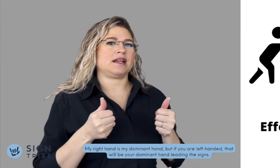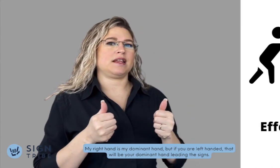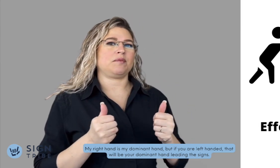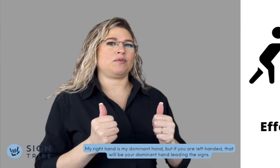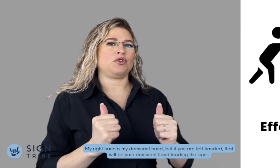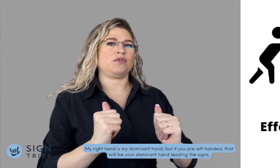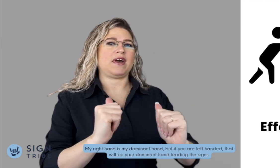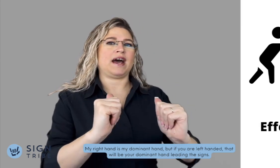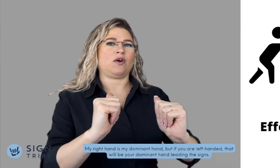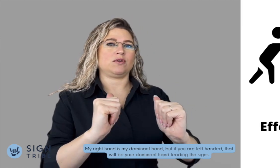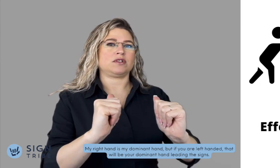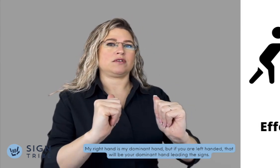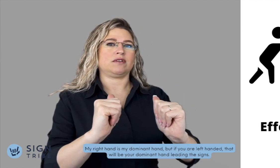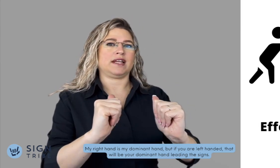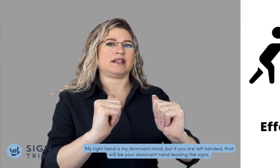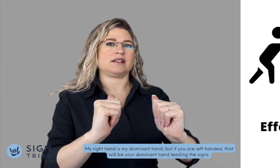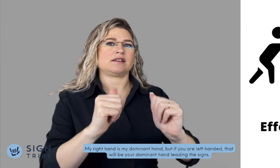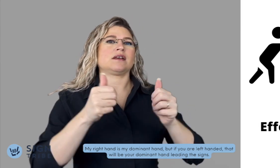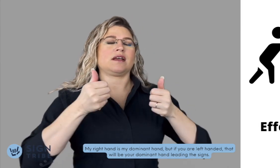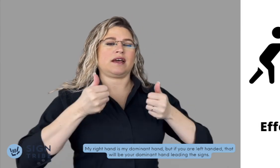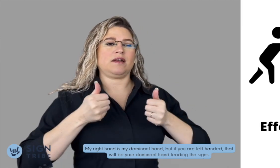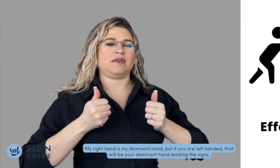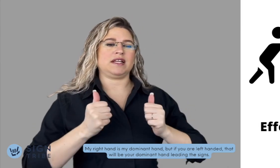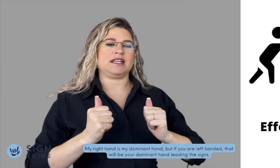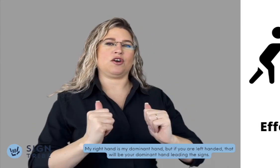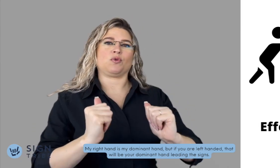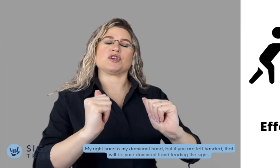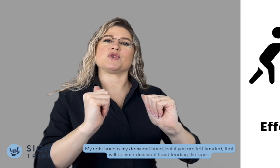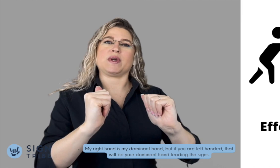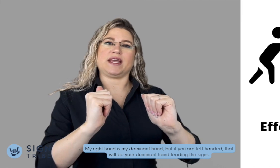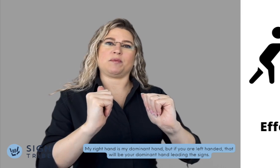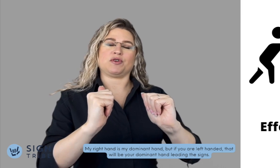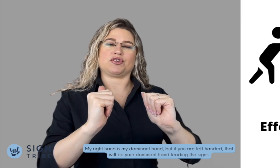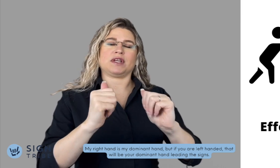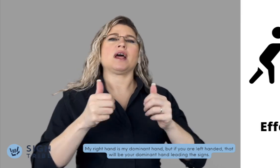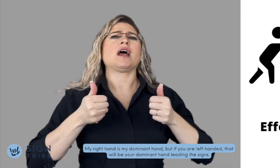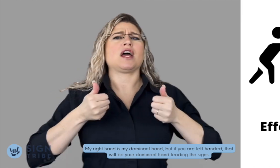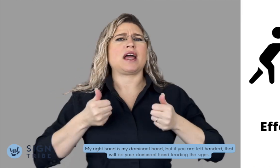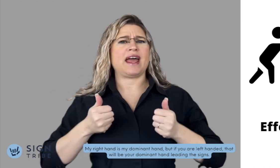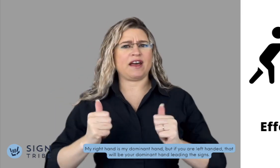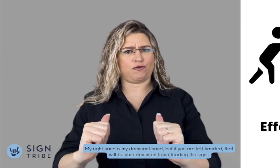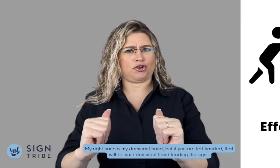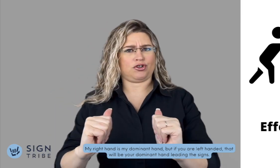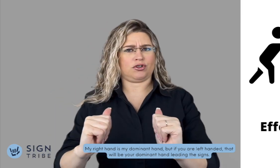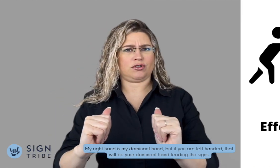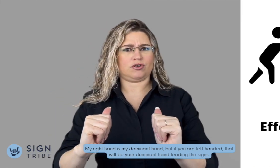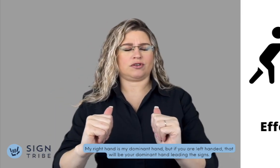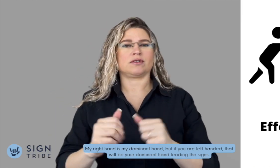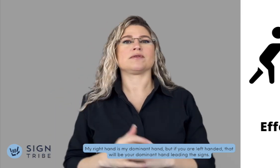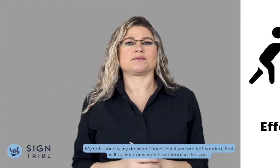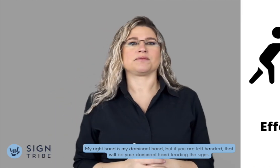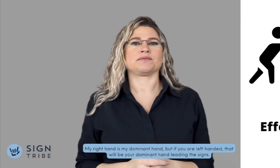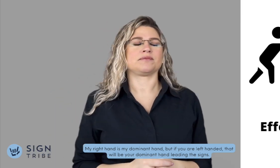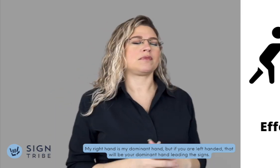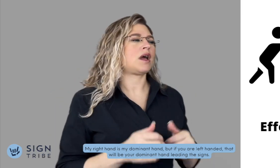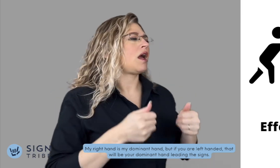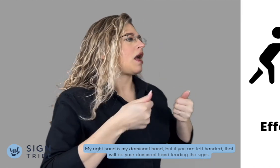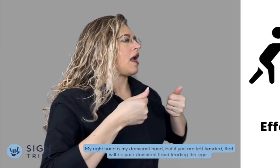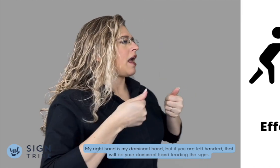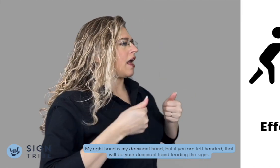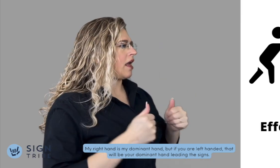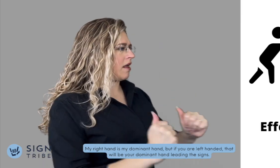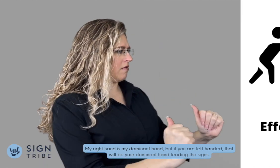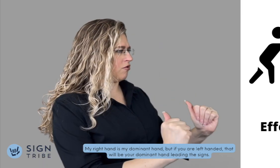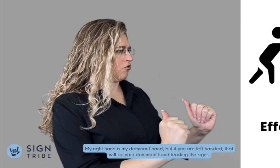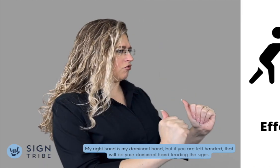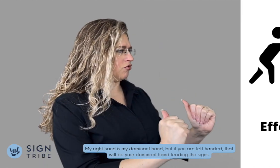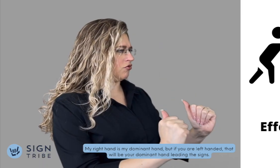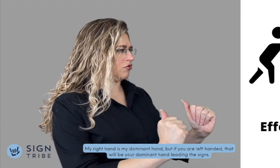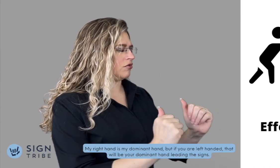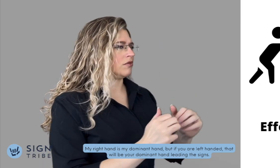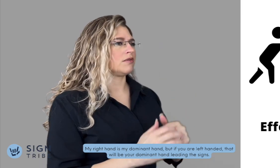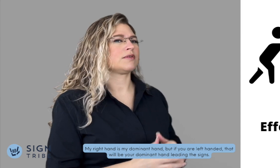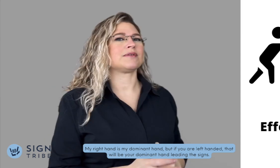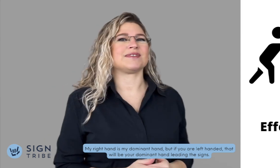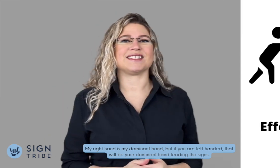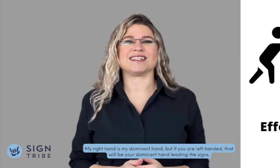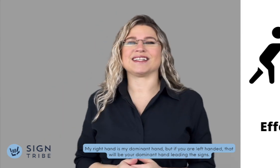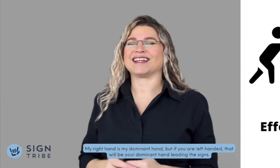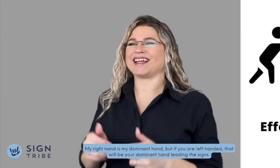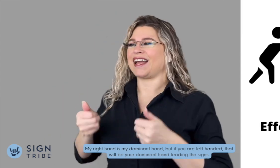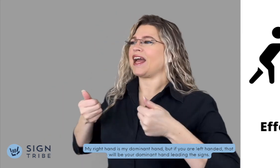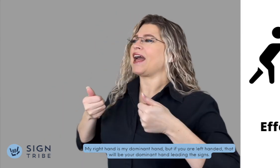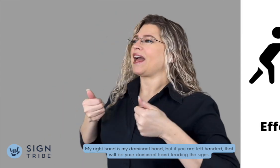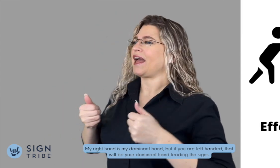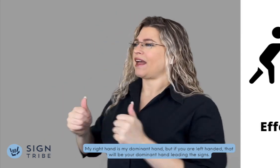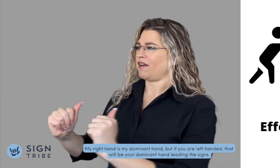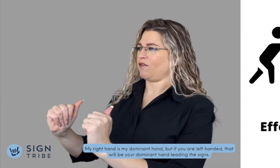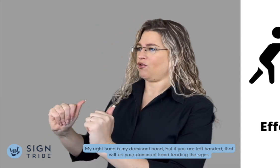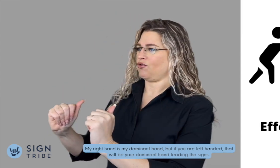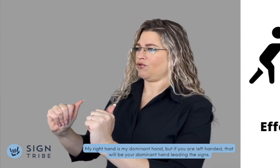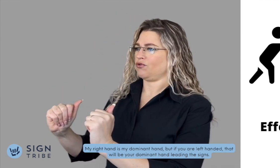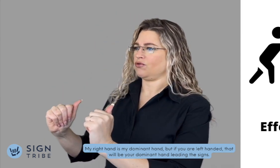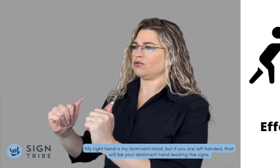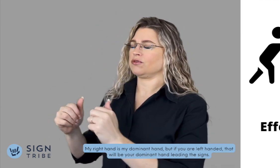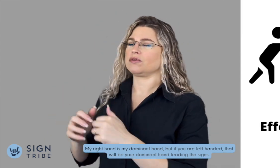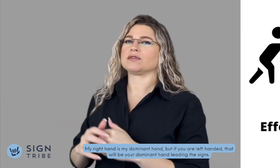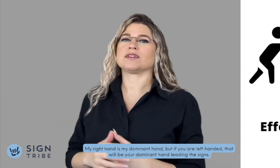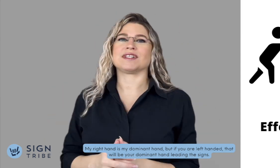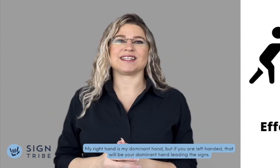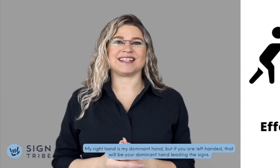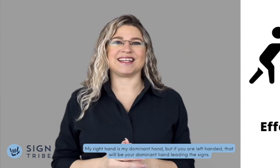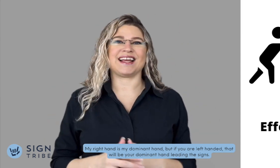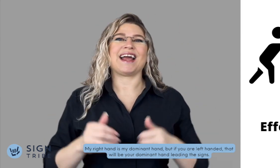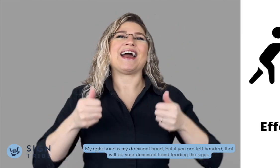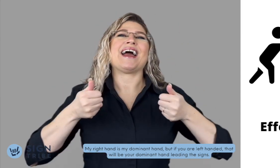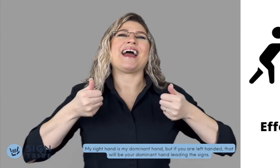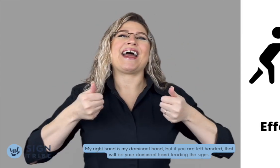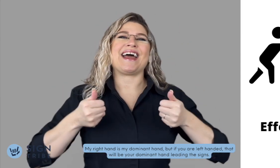and then move out like this, kind of in a downward swinging motion. Effort.